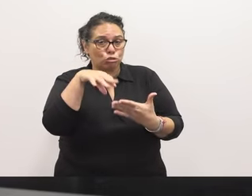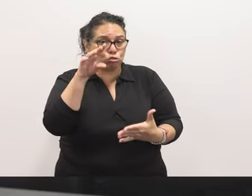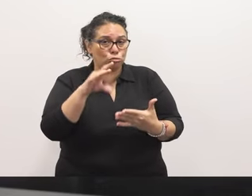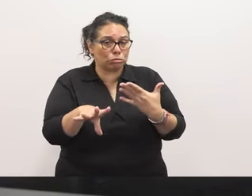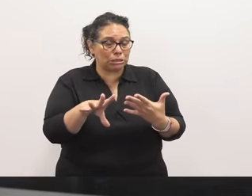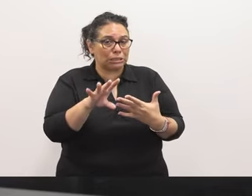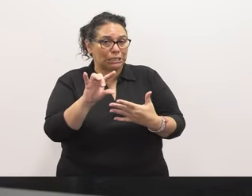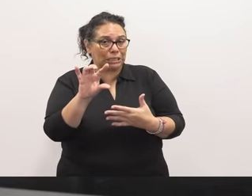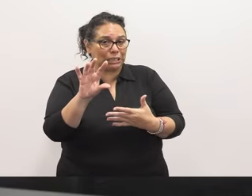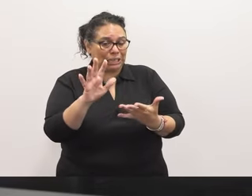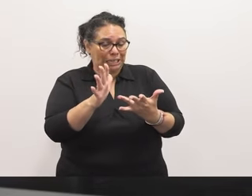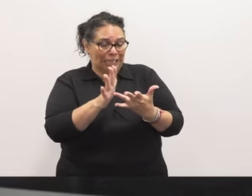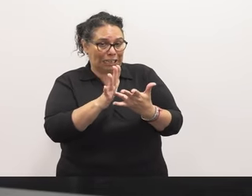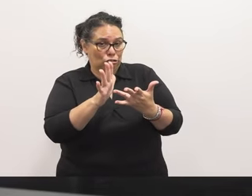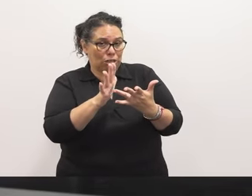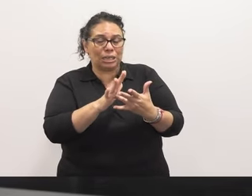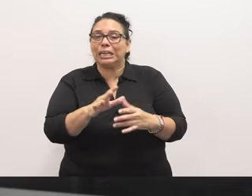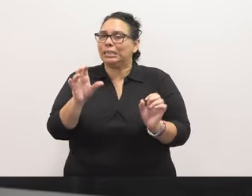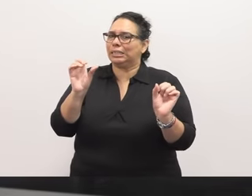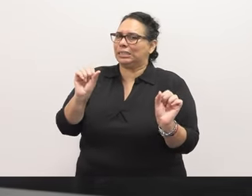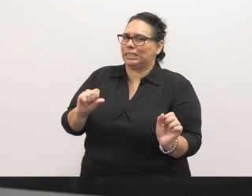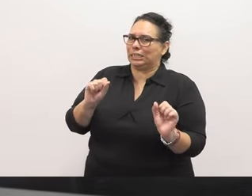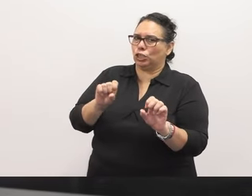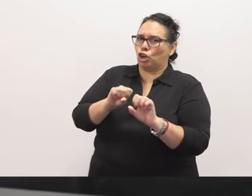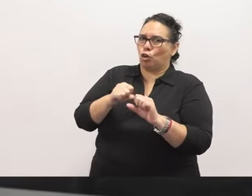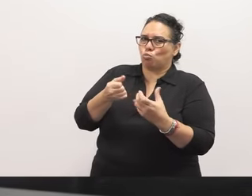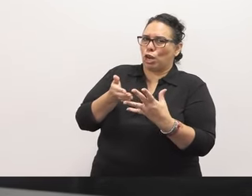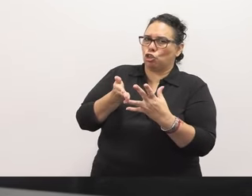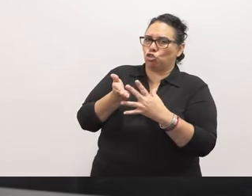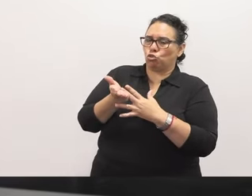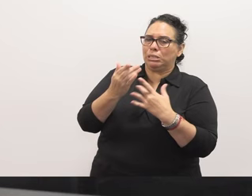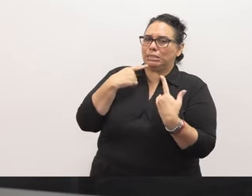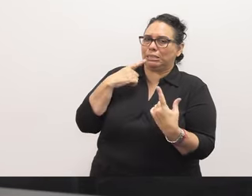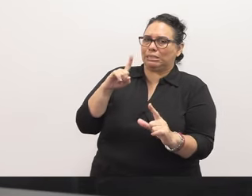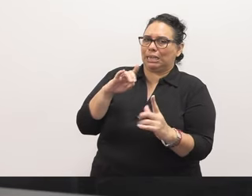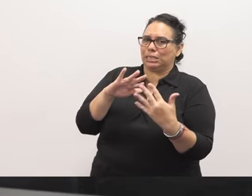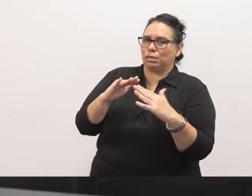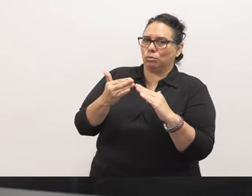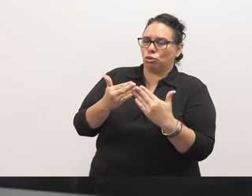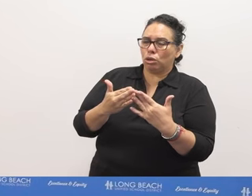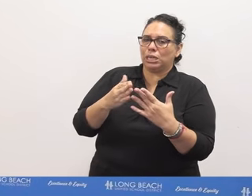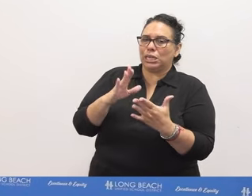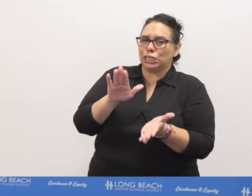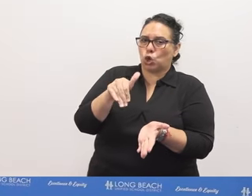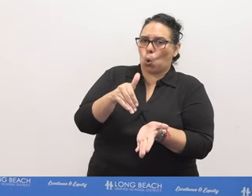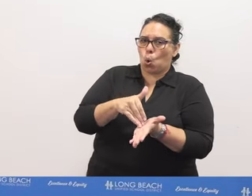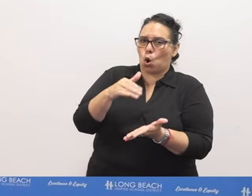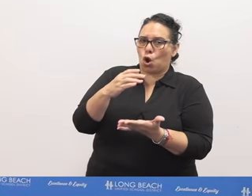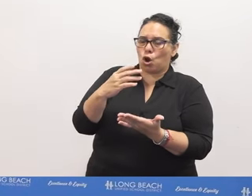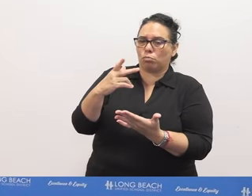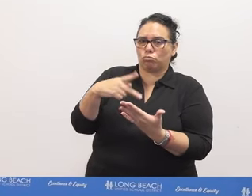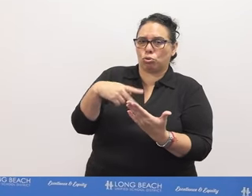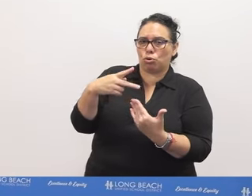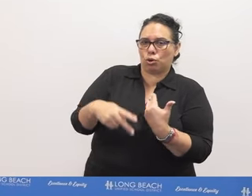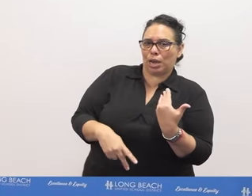Yes, so Breakthrough Success Community is a core program where we work with other districts and really focusing on the ninth grade experience.